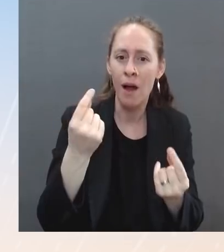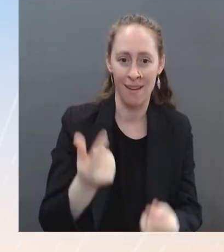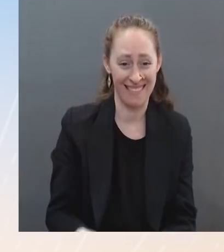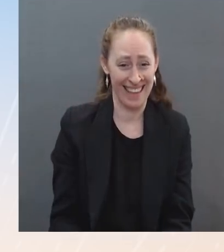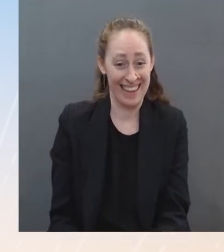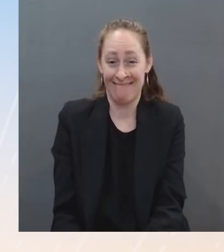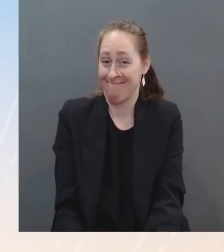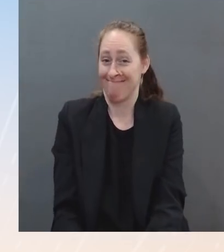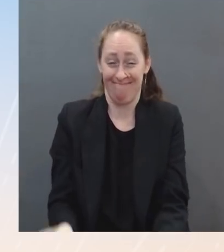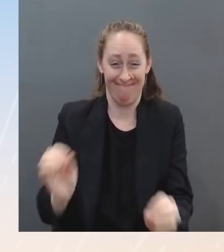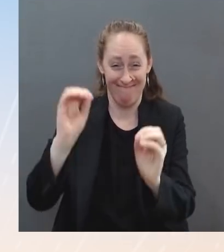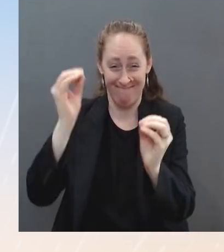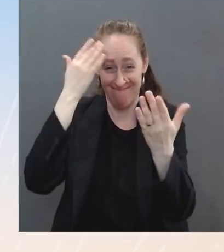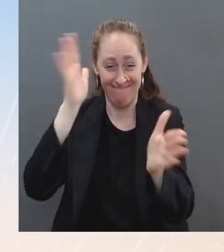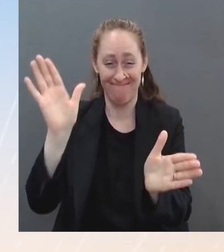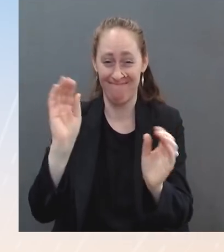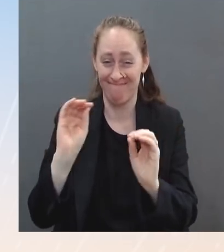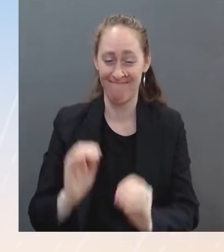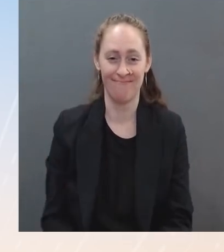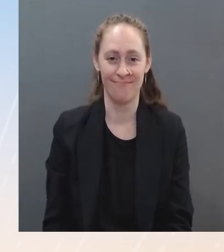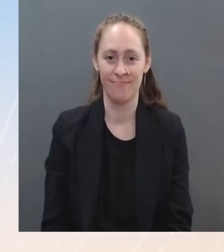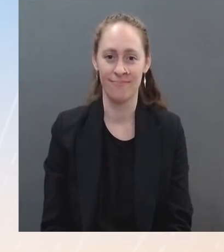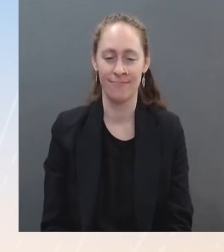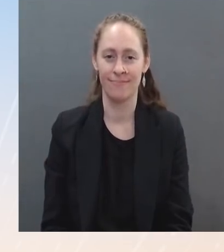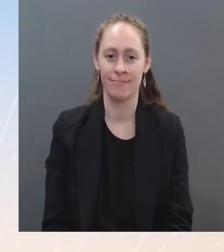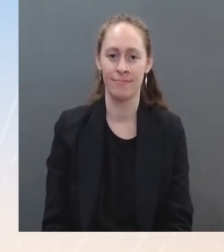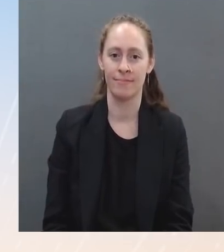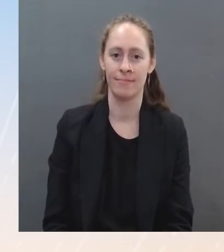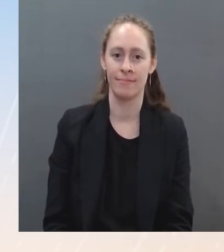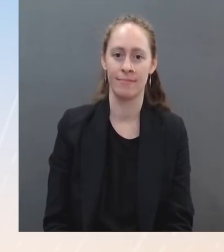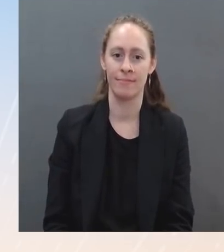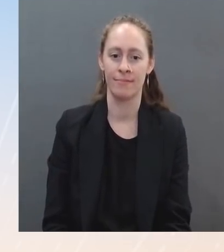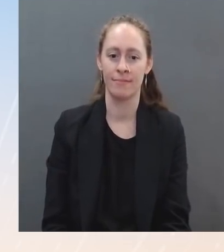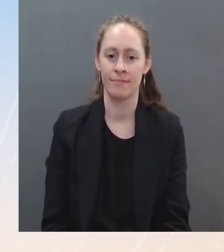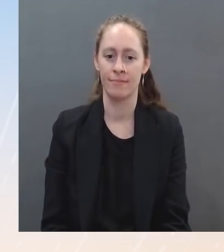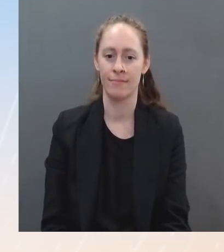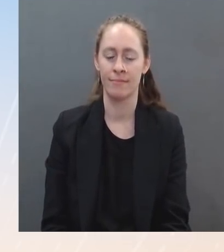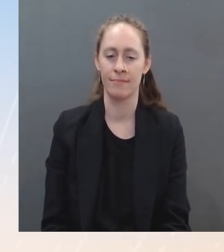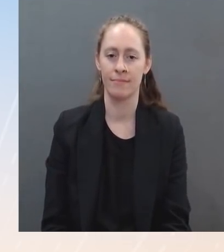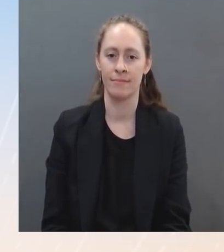that this is to try and, you know, paint a picture of Putin's strategic blunder or strategic error,